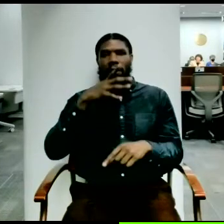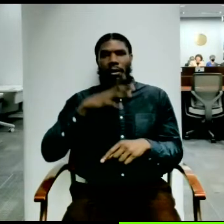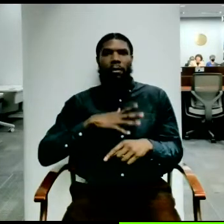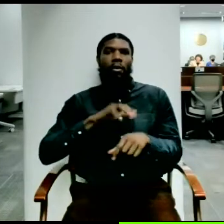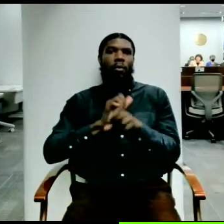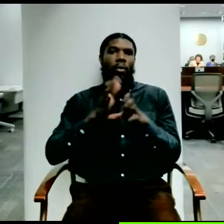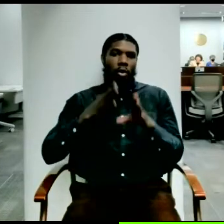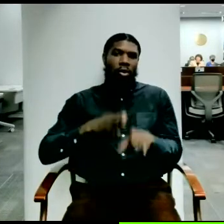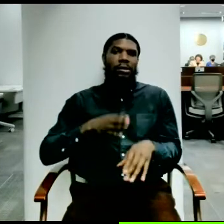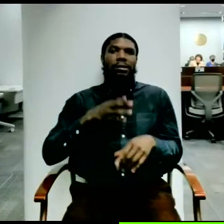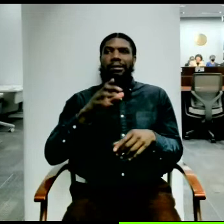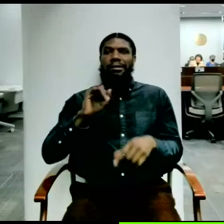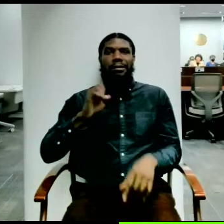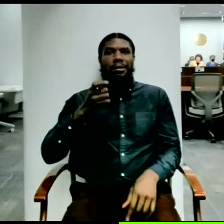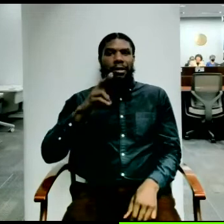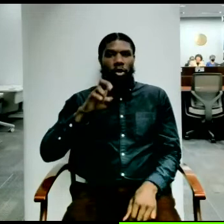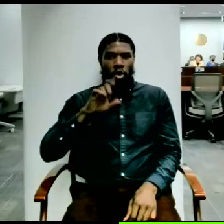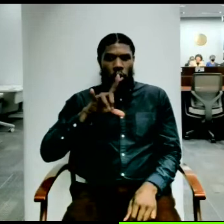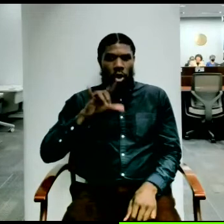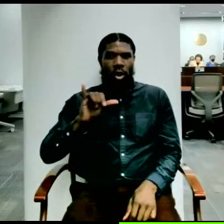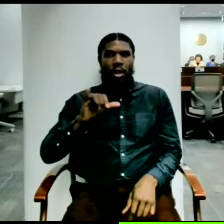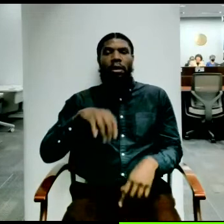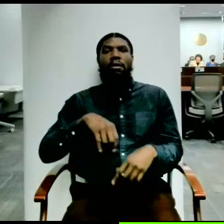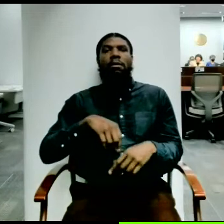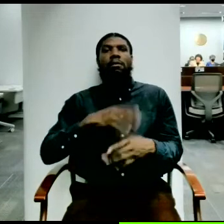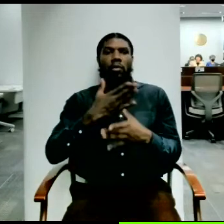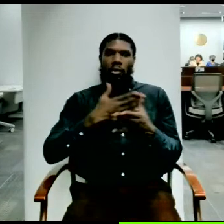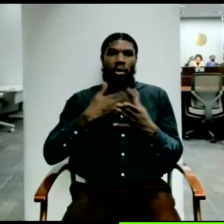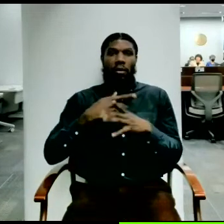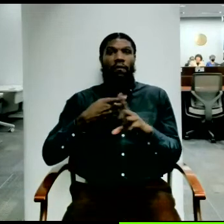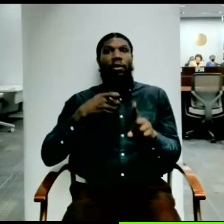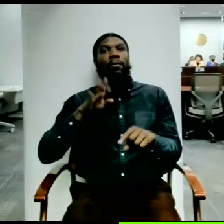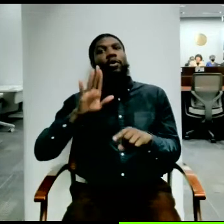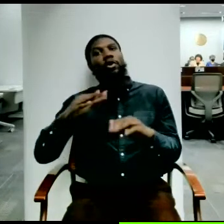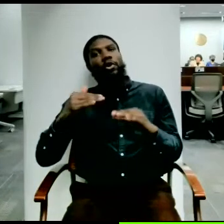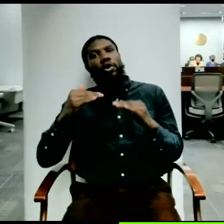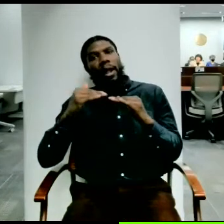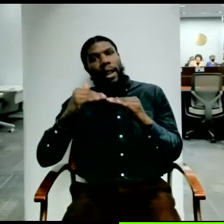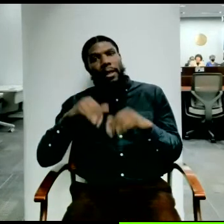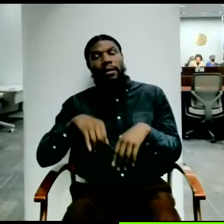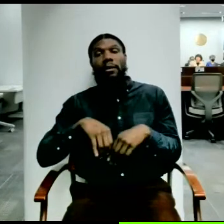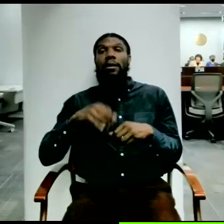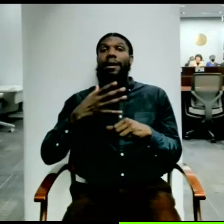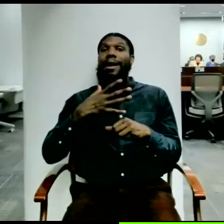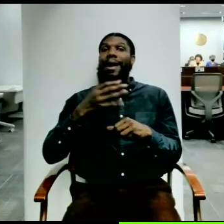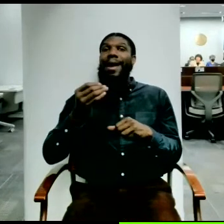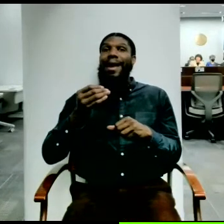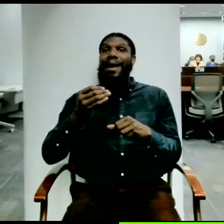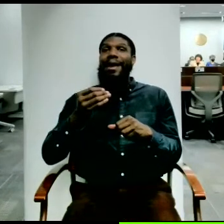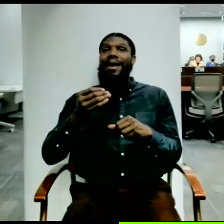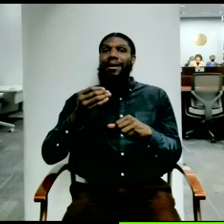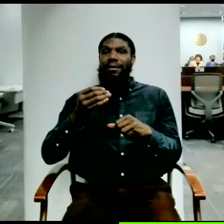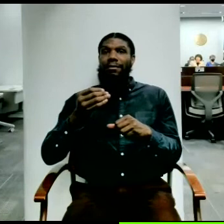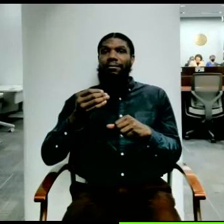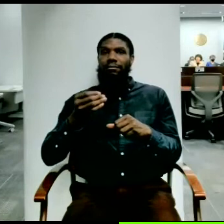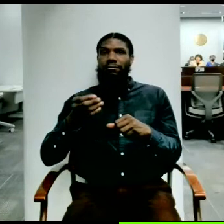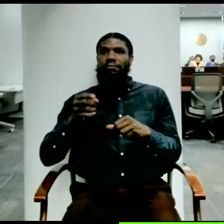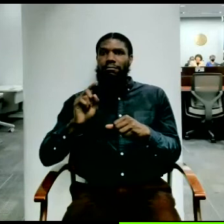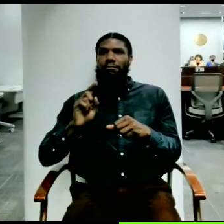sexually harassed by coworkers, also asked what's your ethnicity, what's your race?